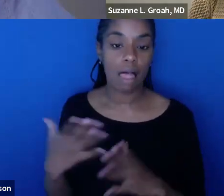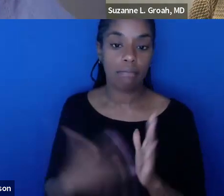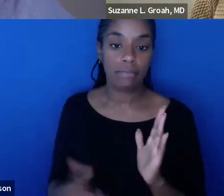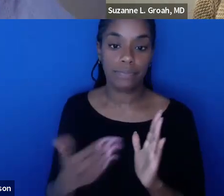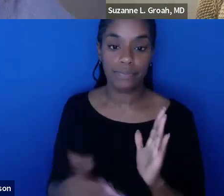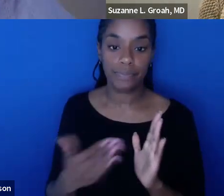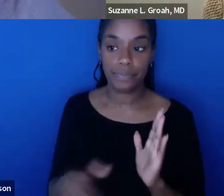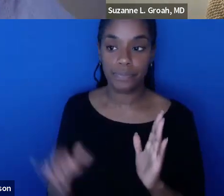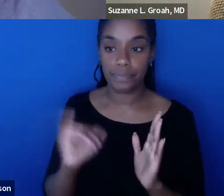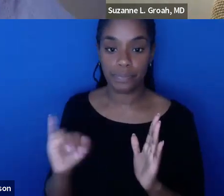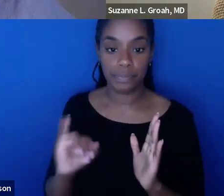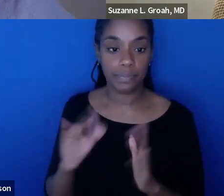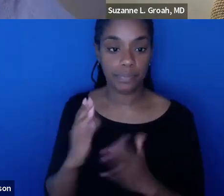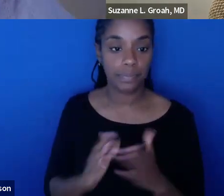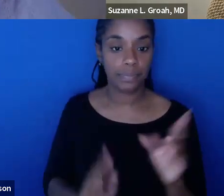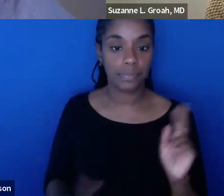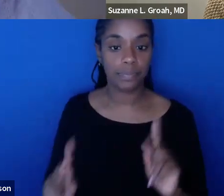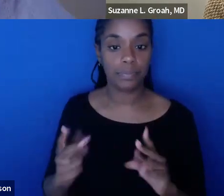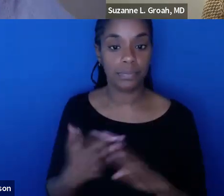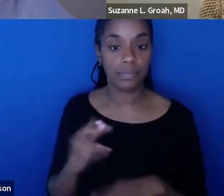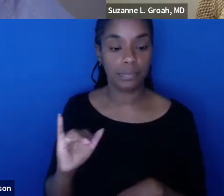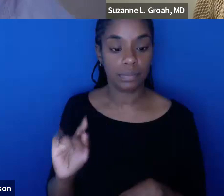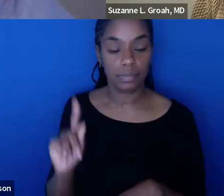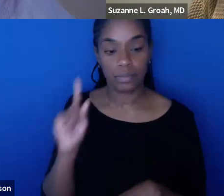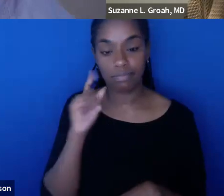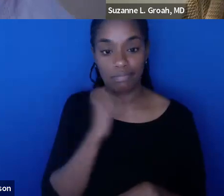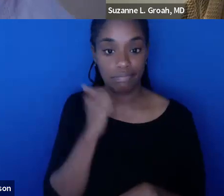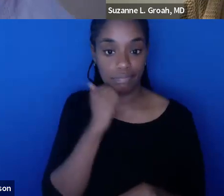Some people might use it daily, every other day.